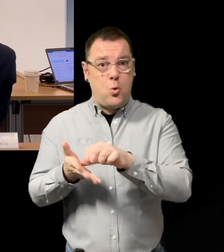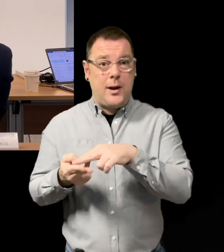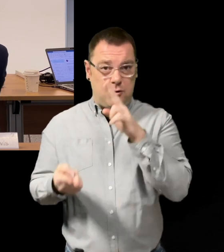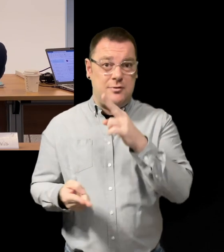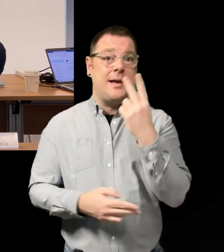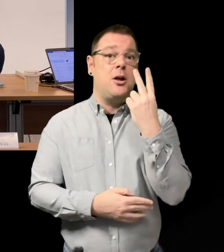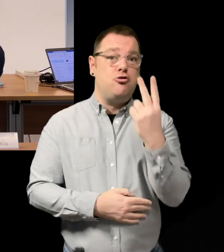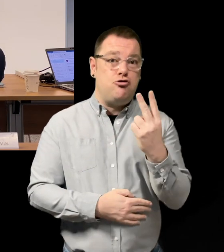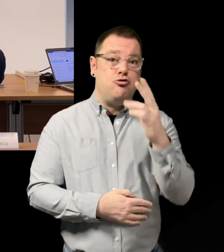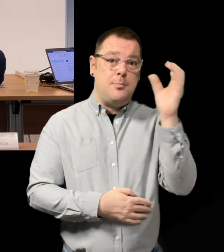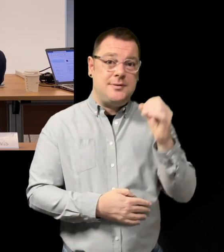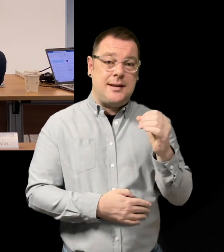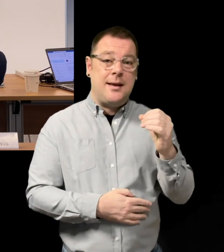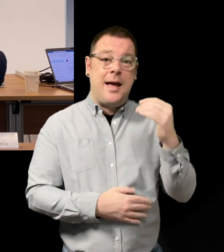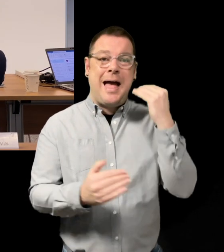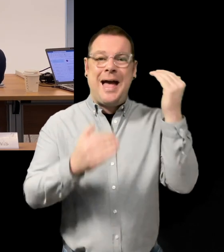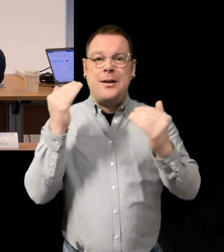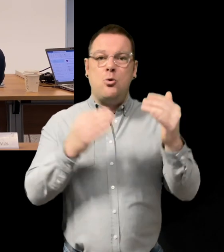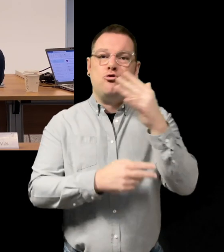and a 2% adult social care precept.